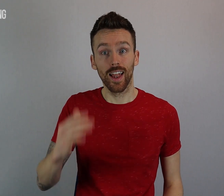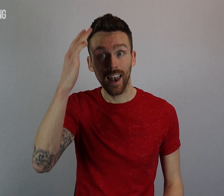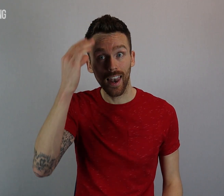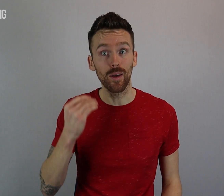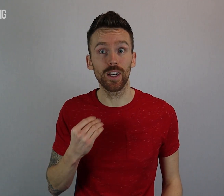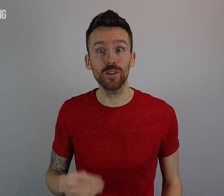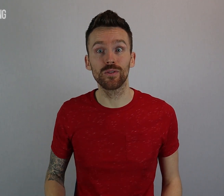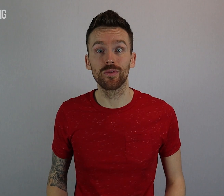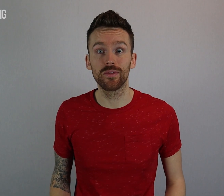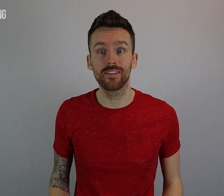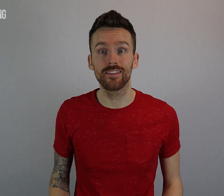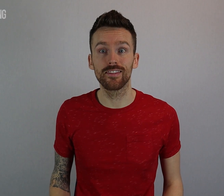Let me know.